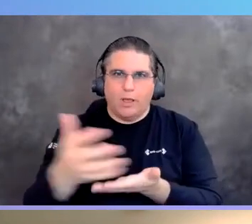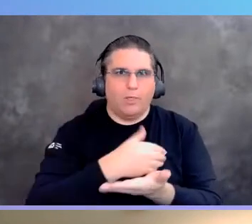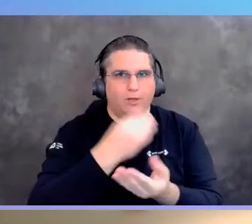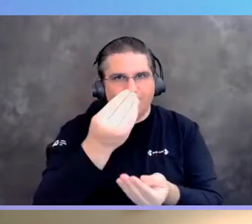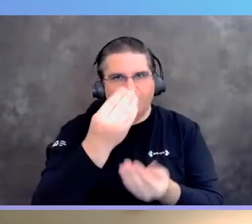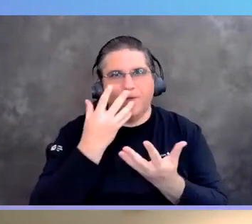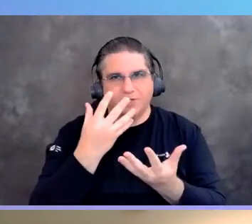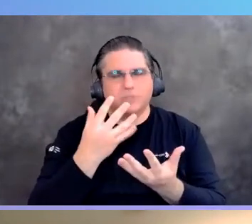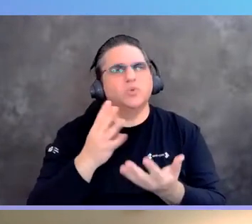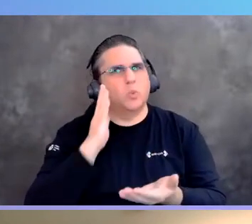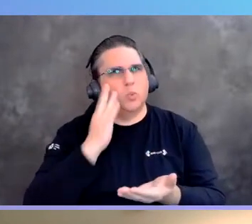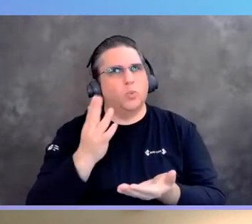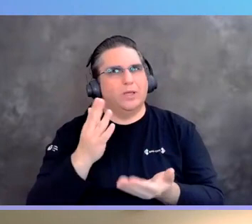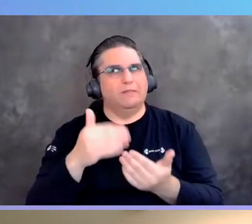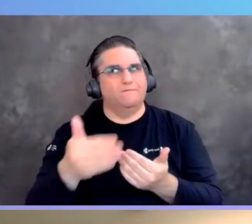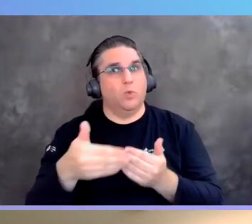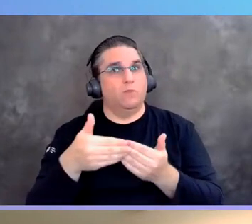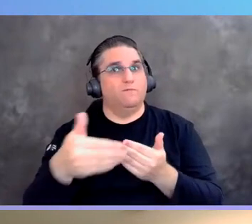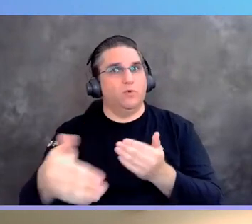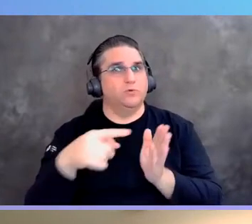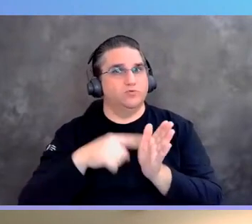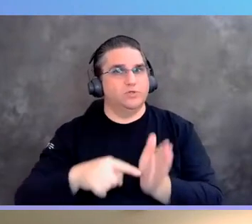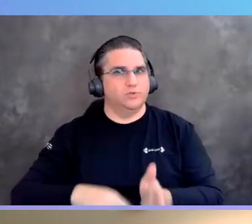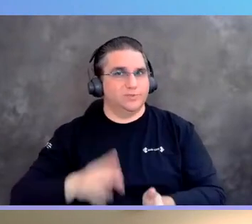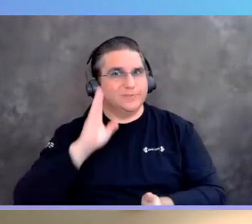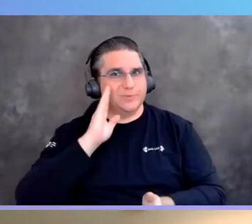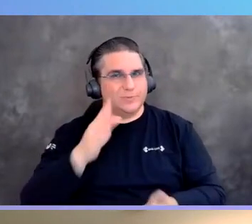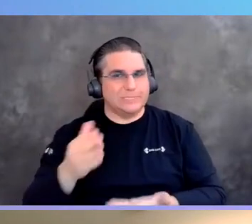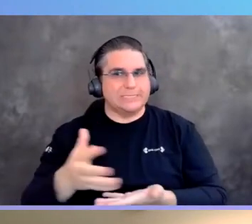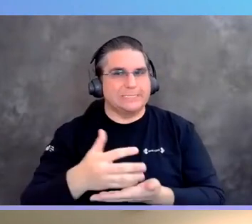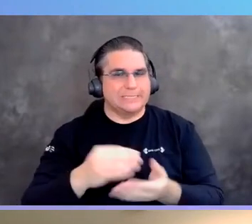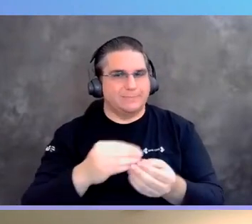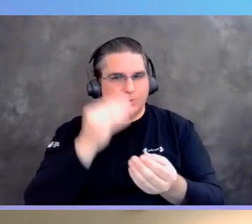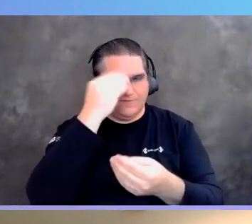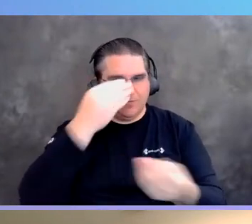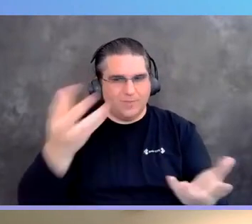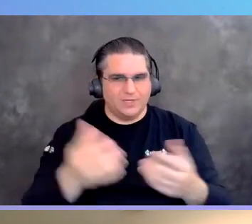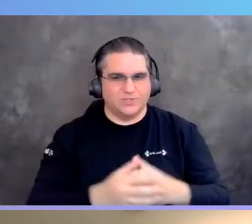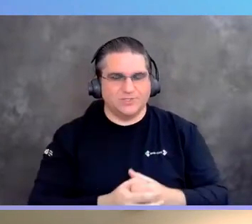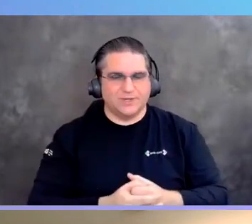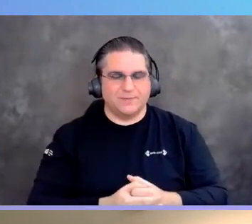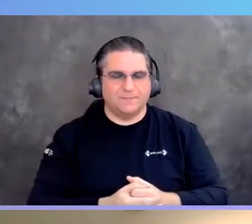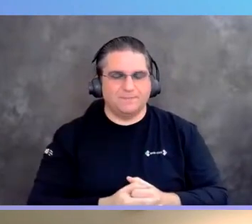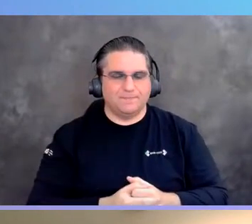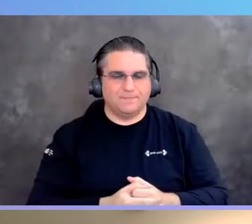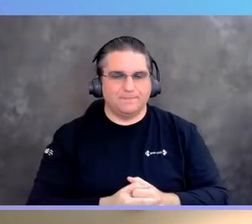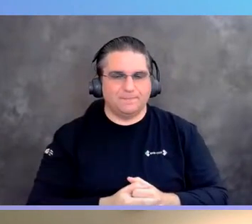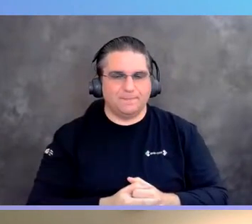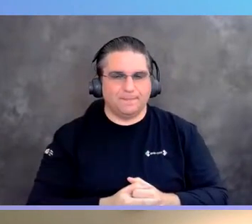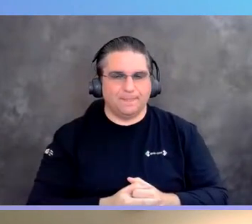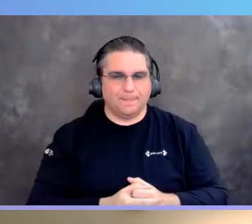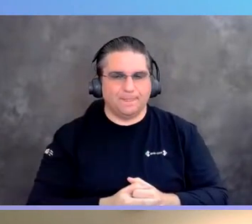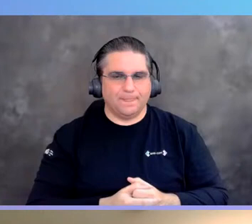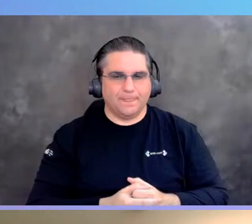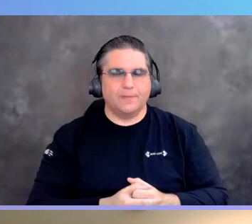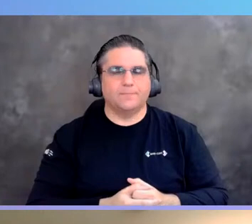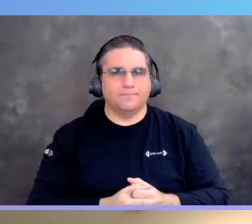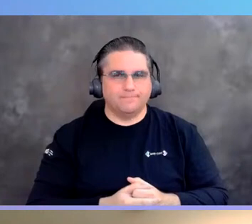research. Uh, this includes. Uh, needing to better understand not